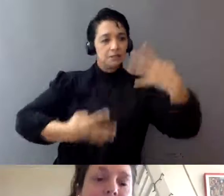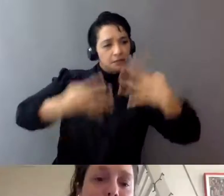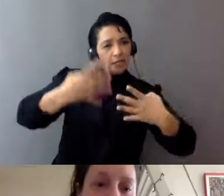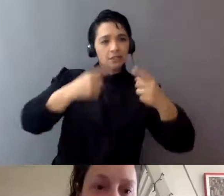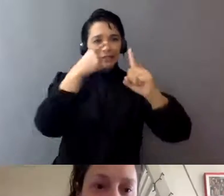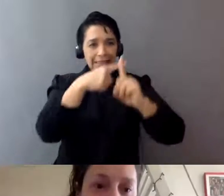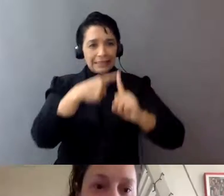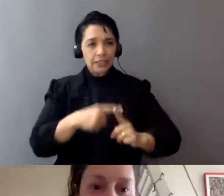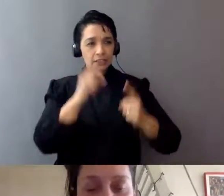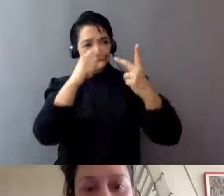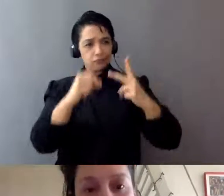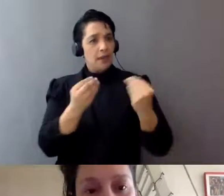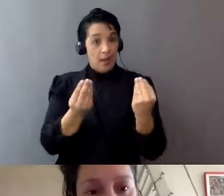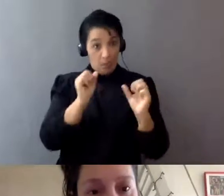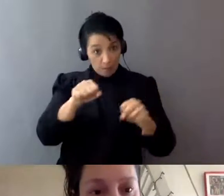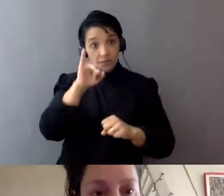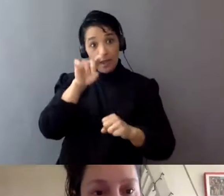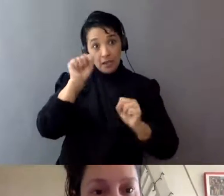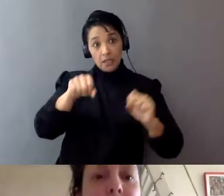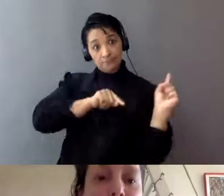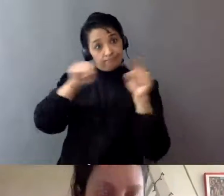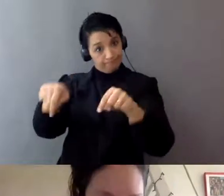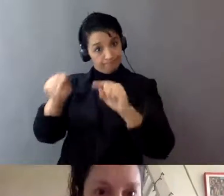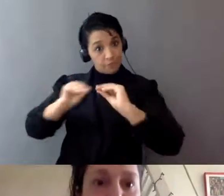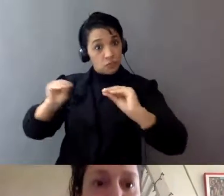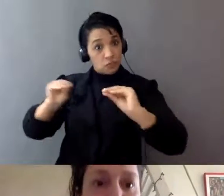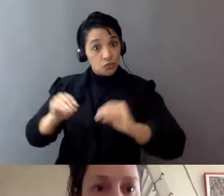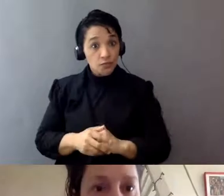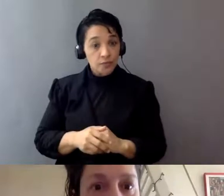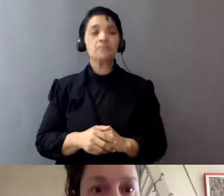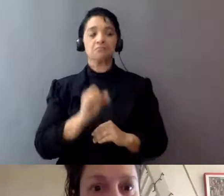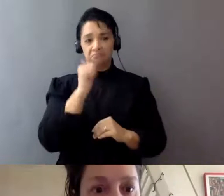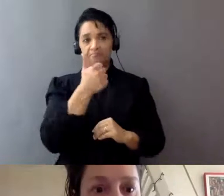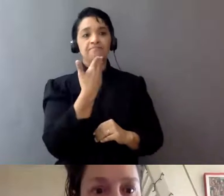Thank you for the question.